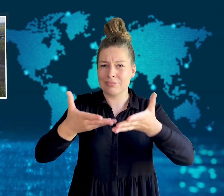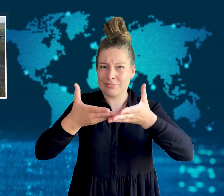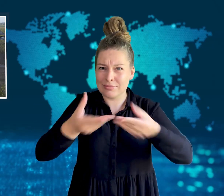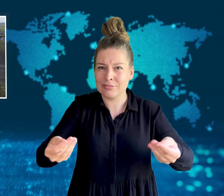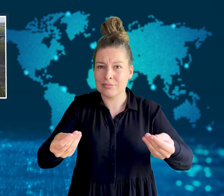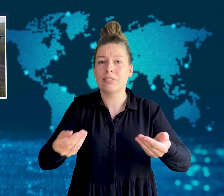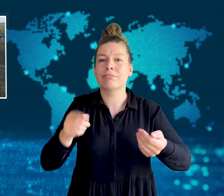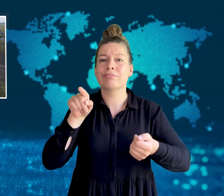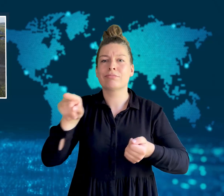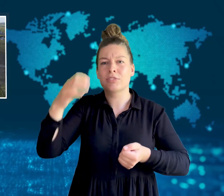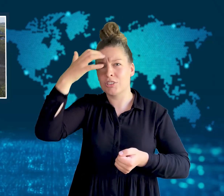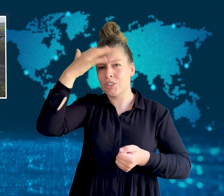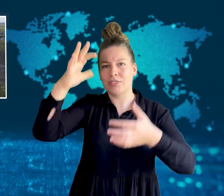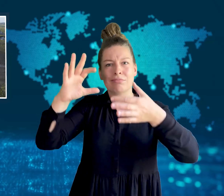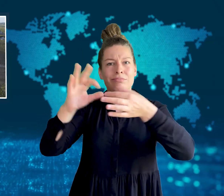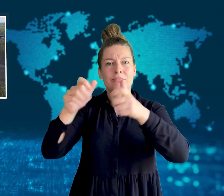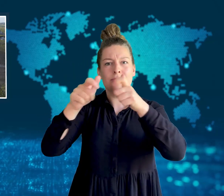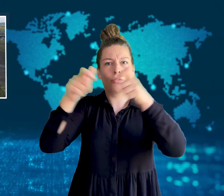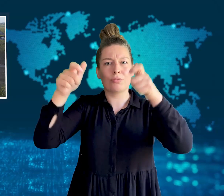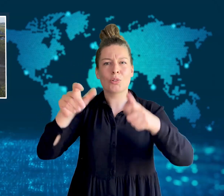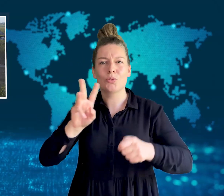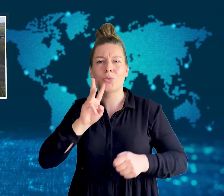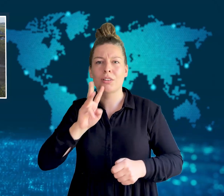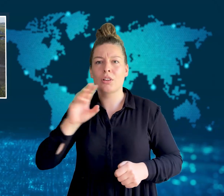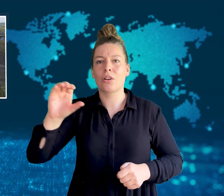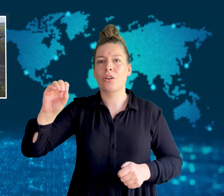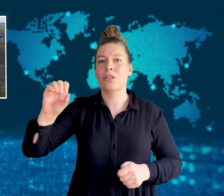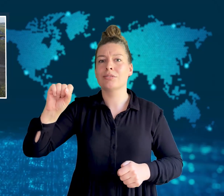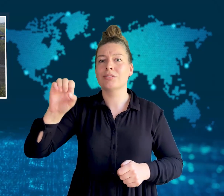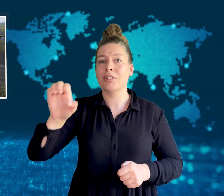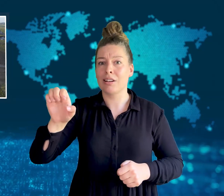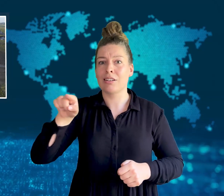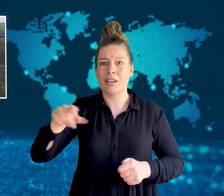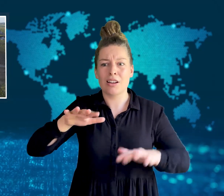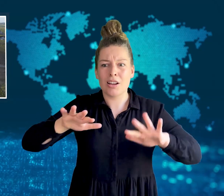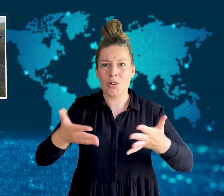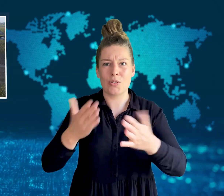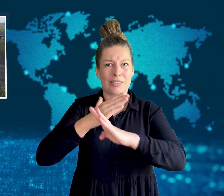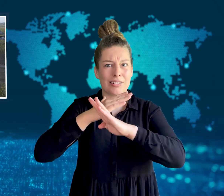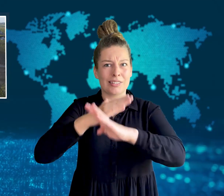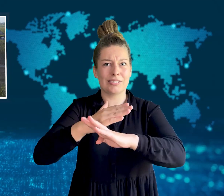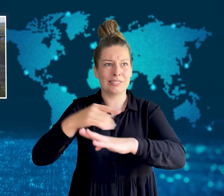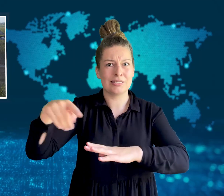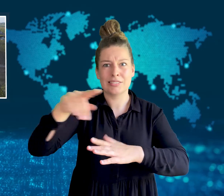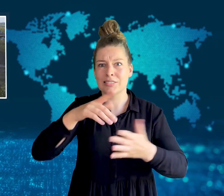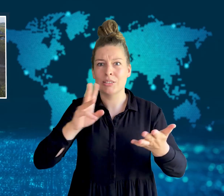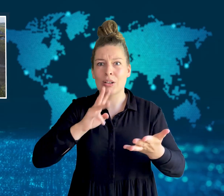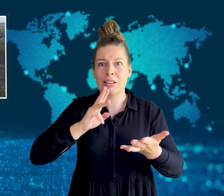The salt water comes from the RÃ­o de la Plata estuary.